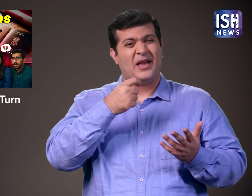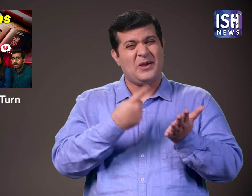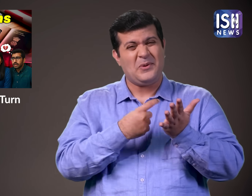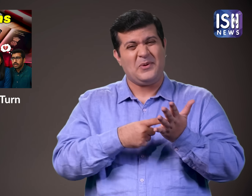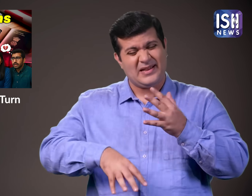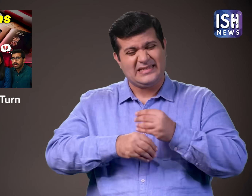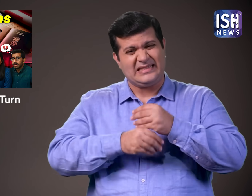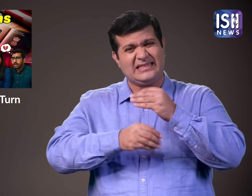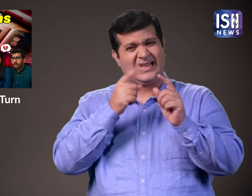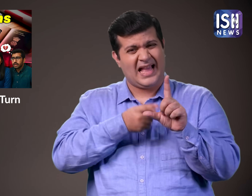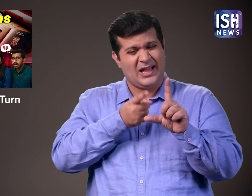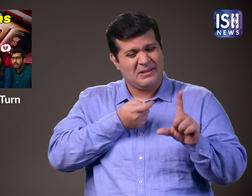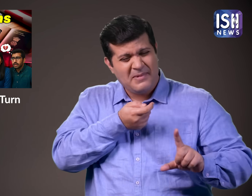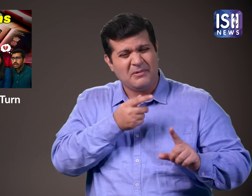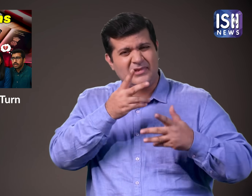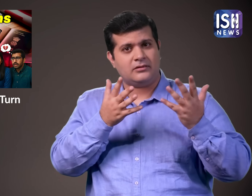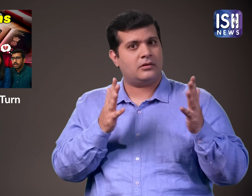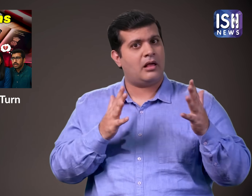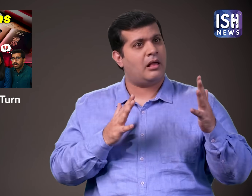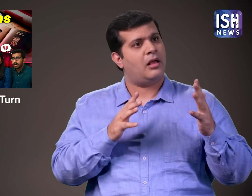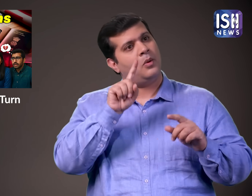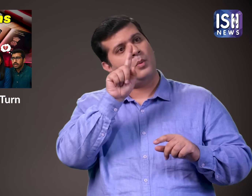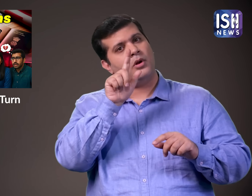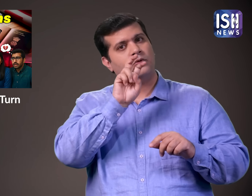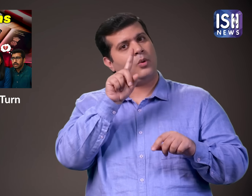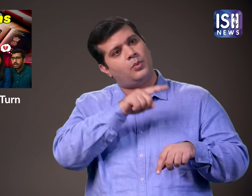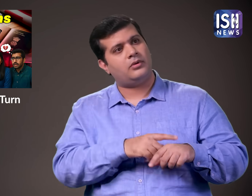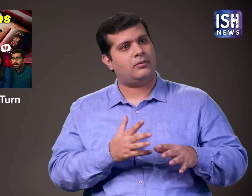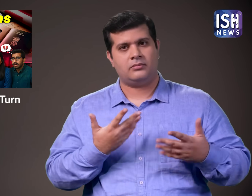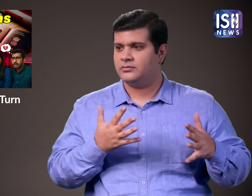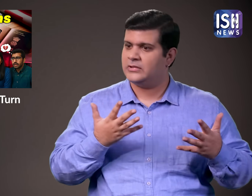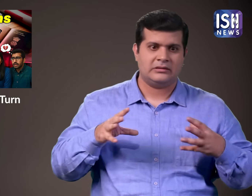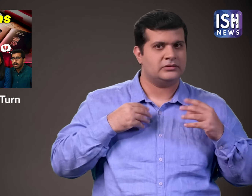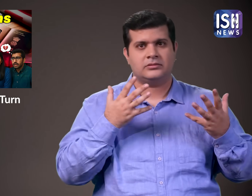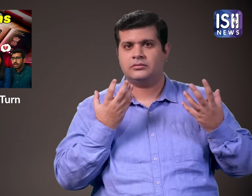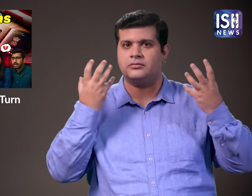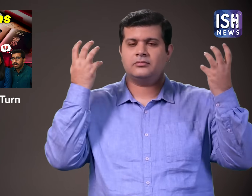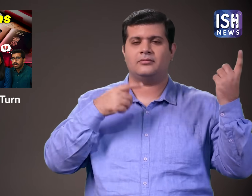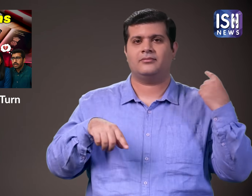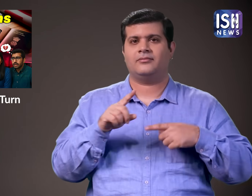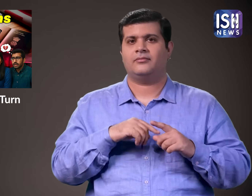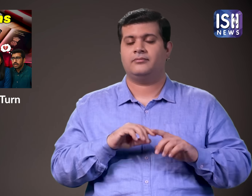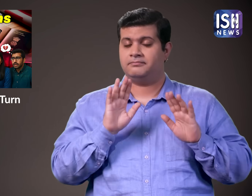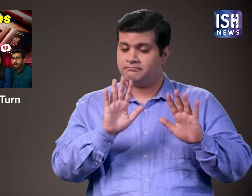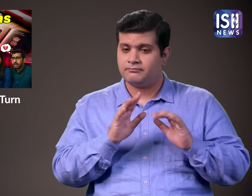They want the annual fee to be paid every year, not just a one-time $100,000 payment. They are angry!